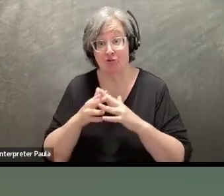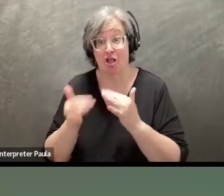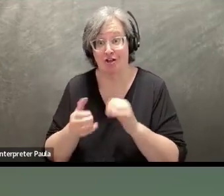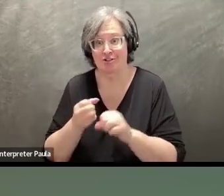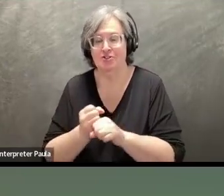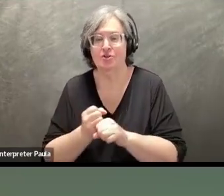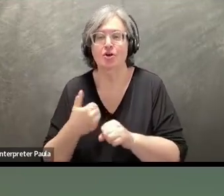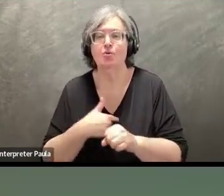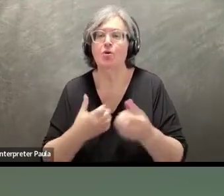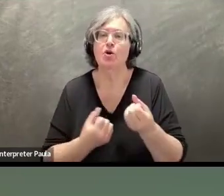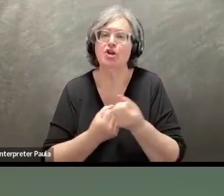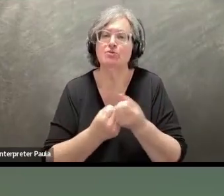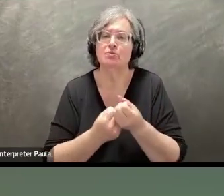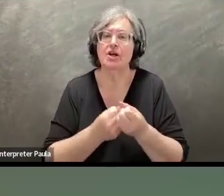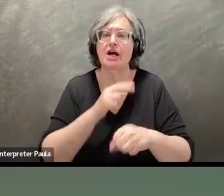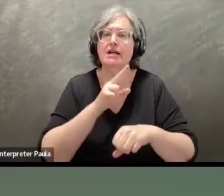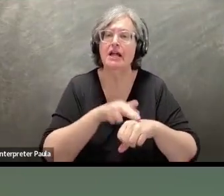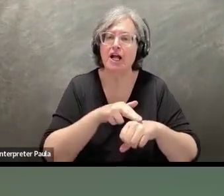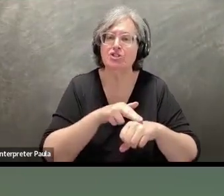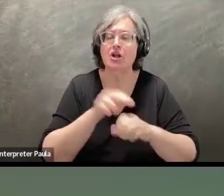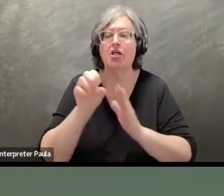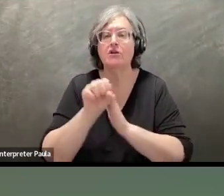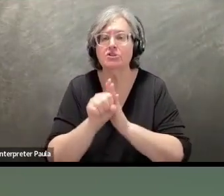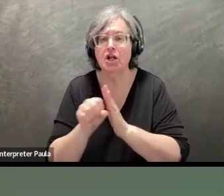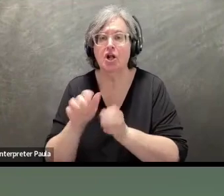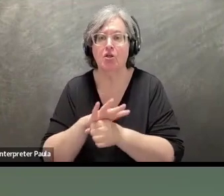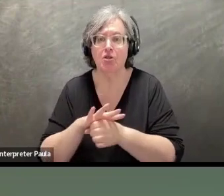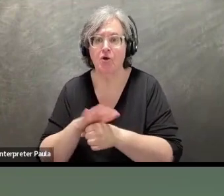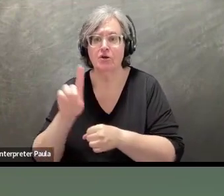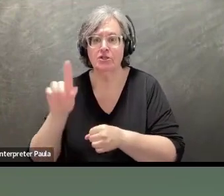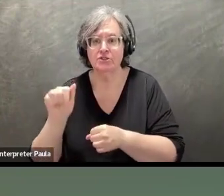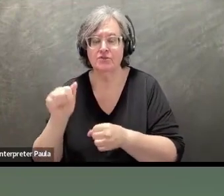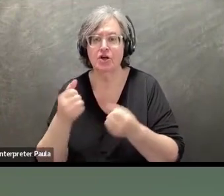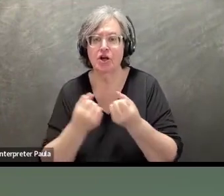a national, state and local disability advocate coalition to